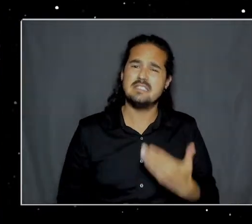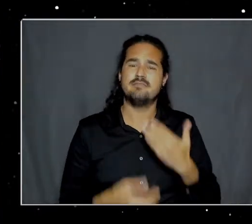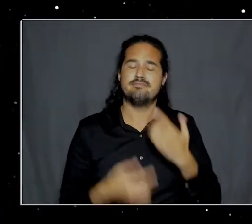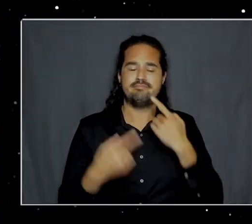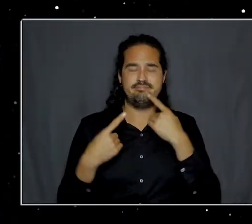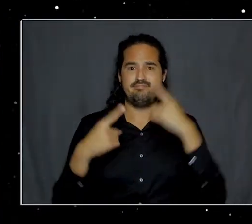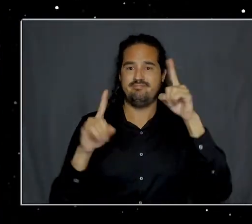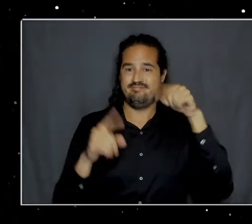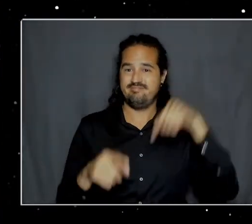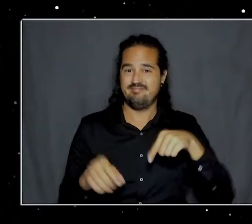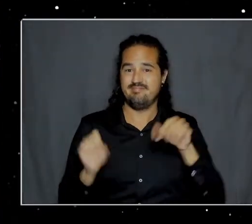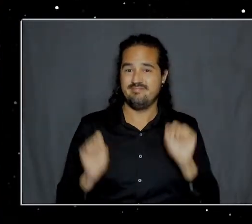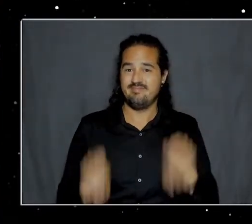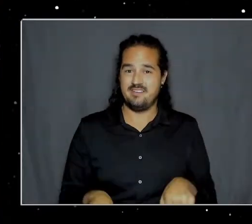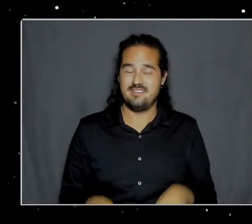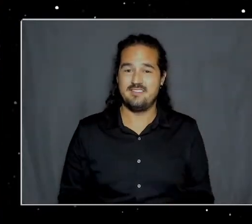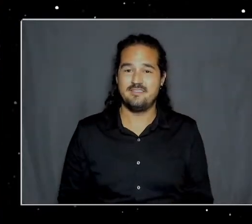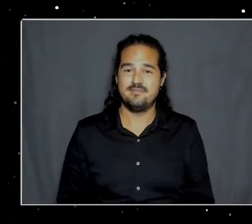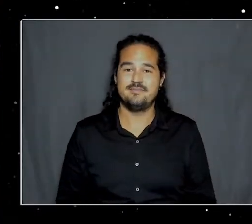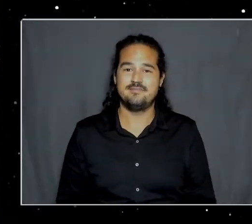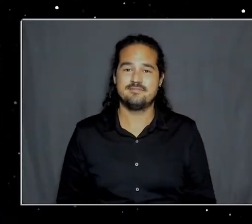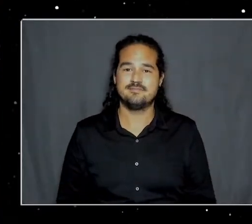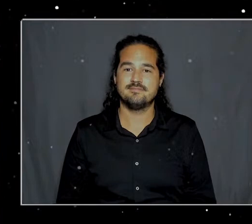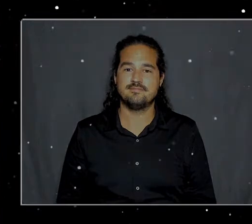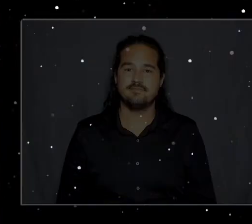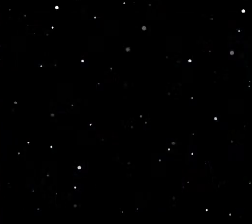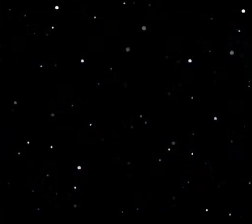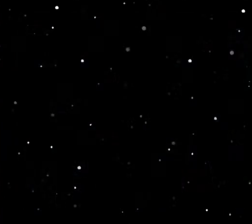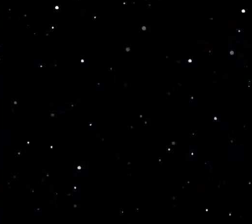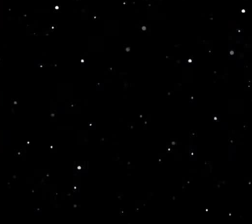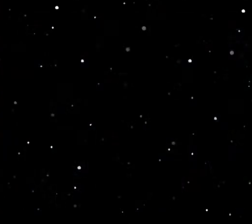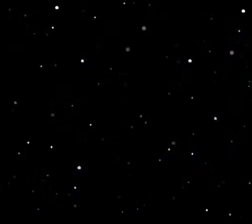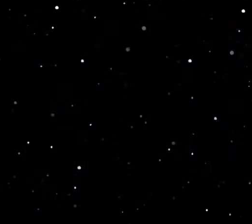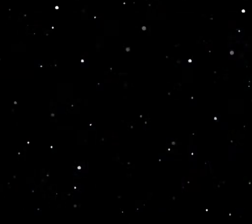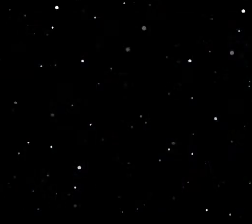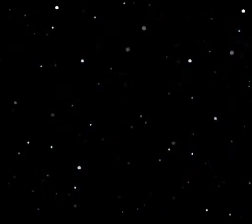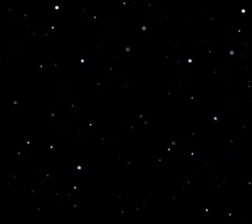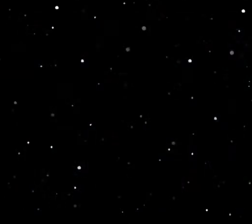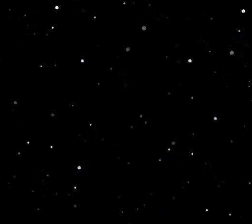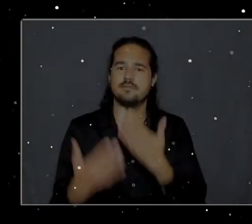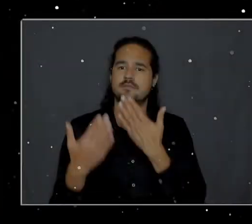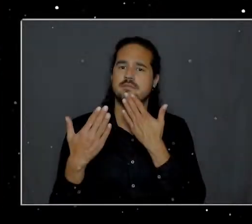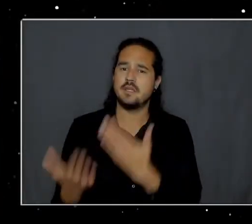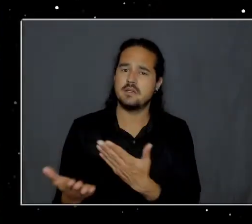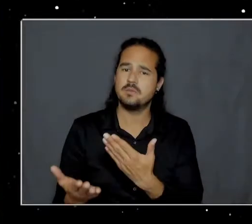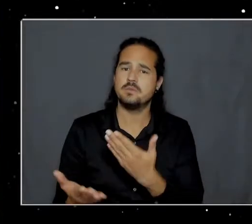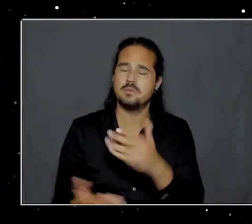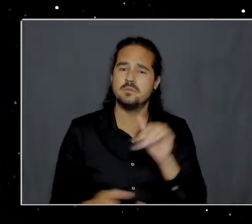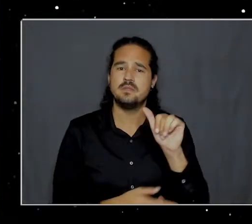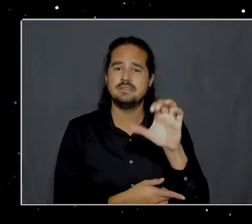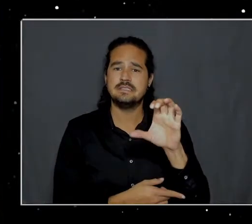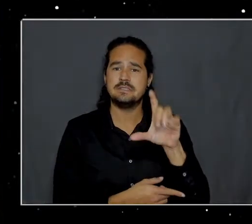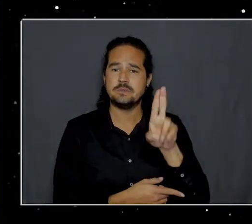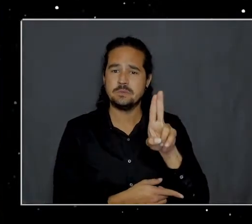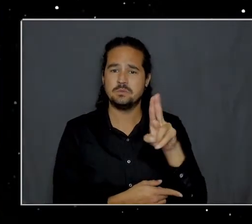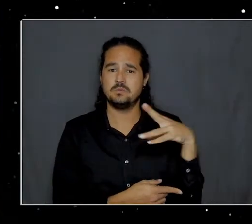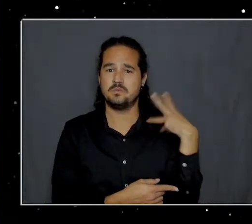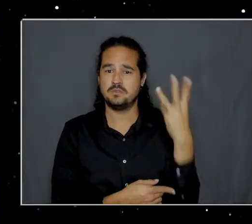MAKE THIS CASE POSSIBLE.